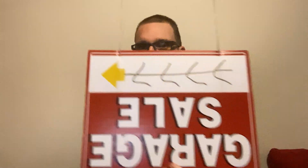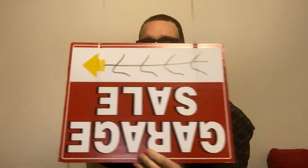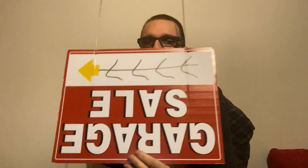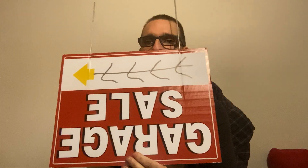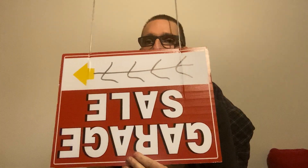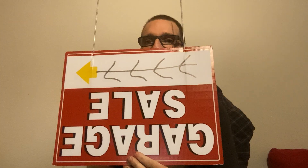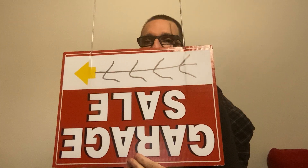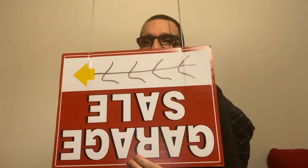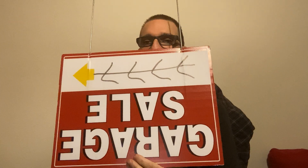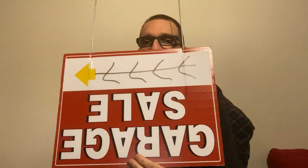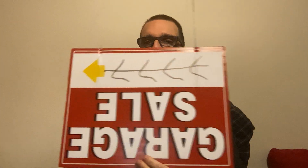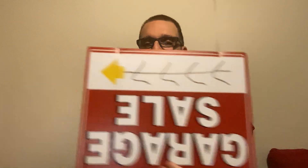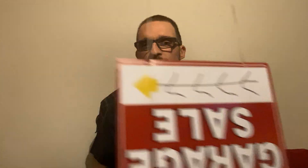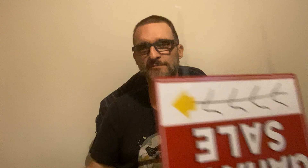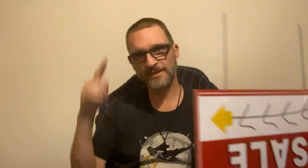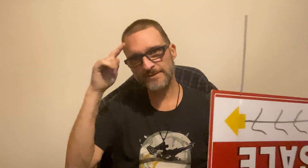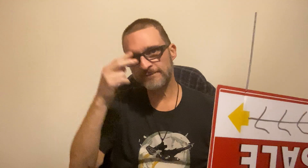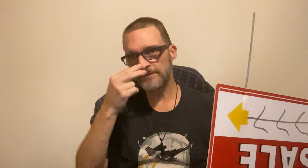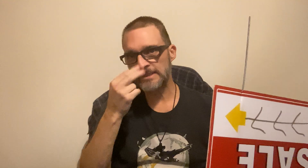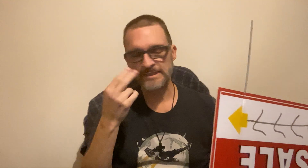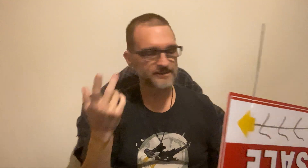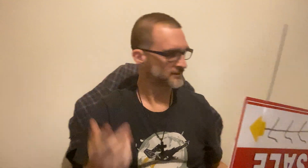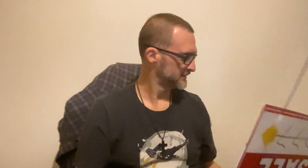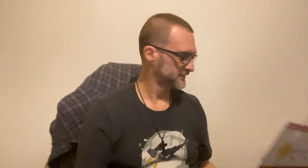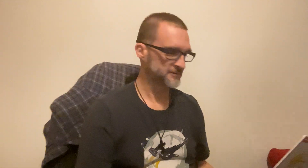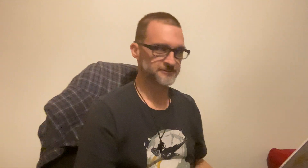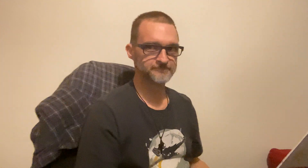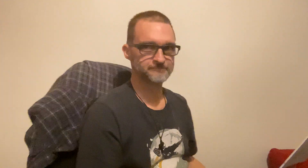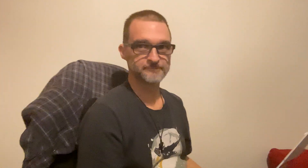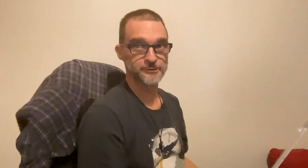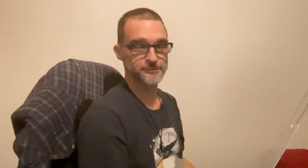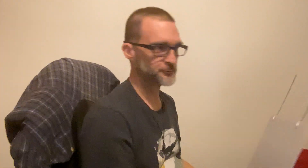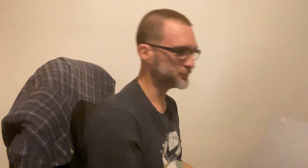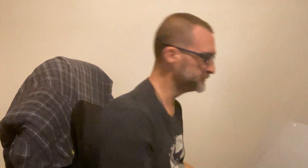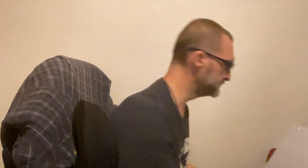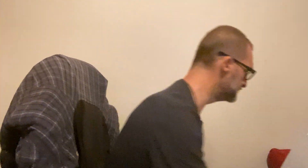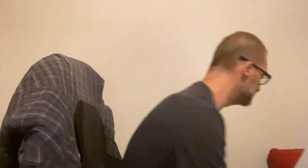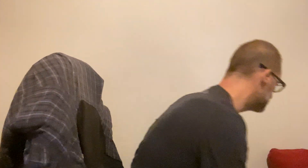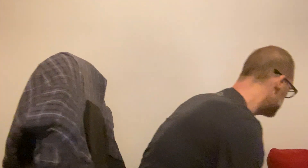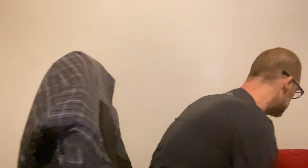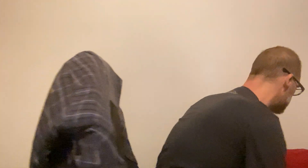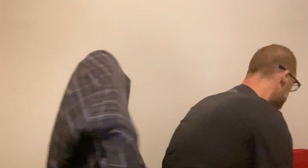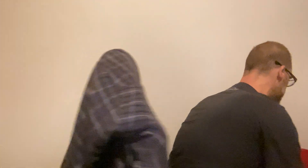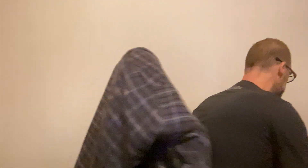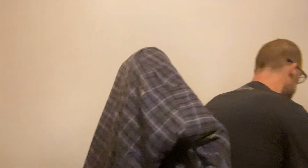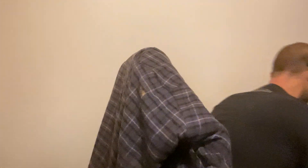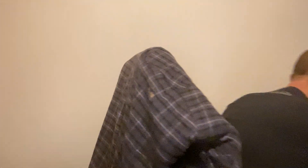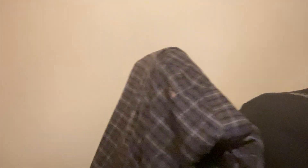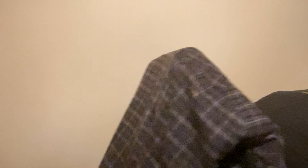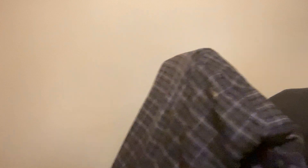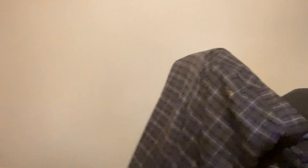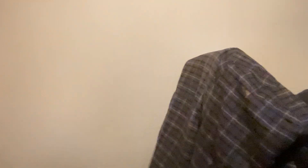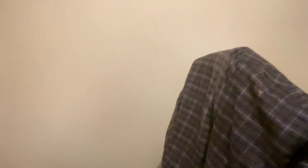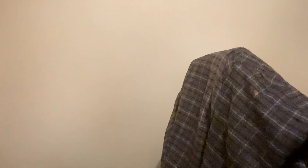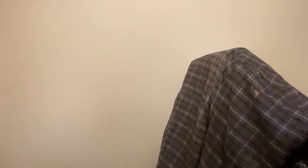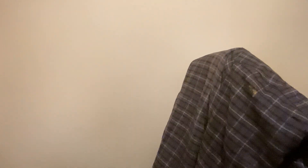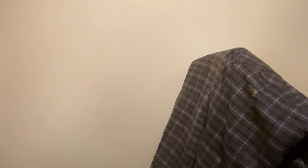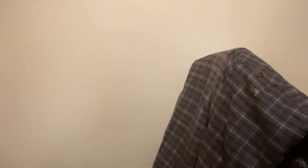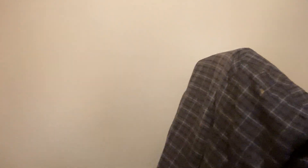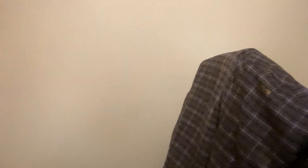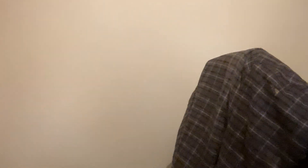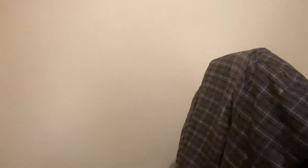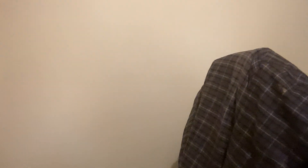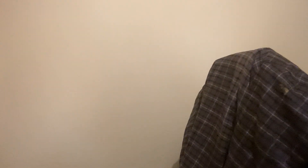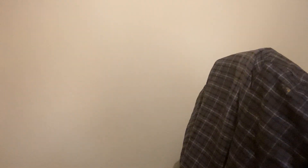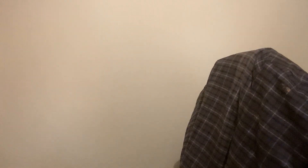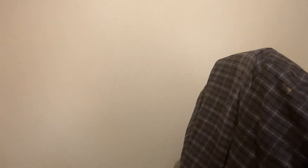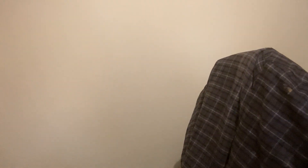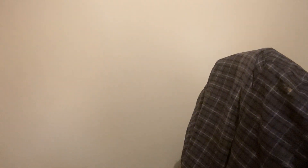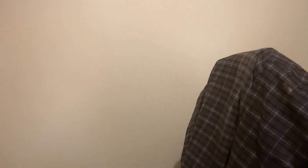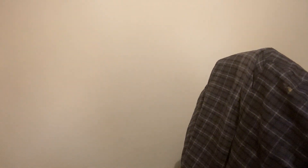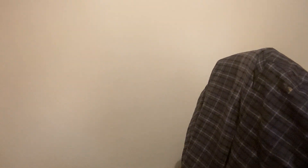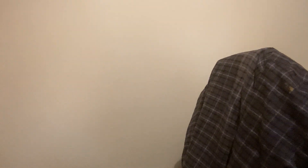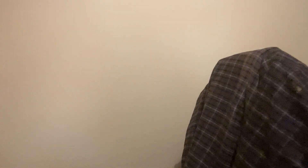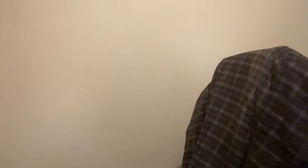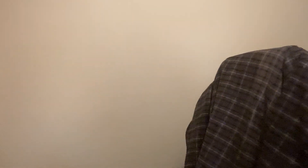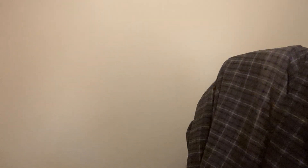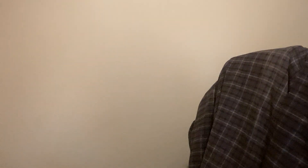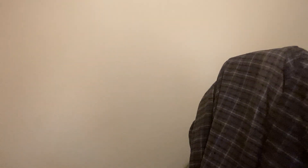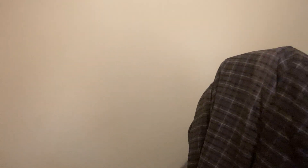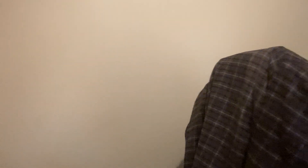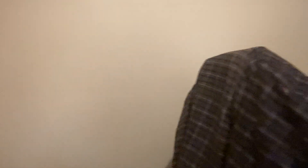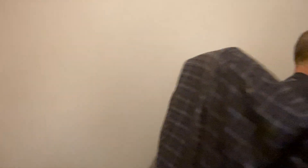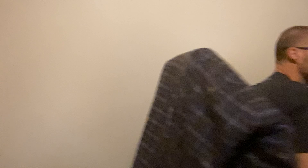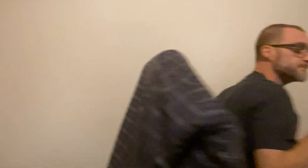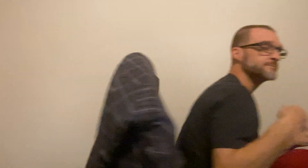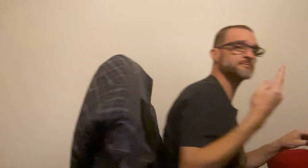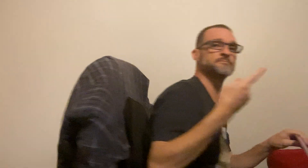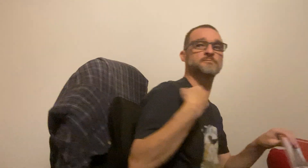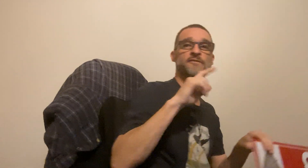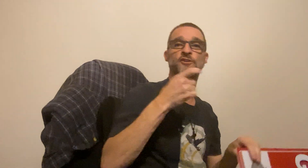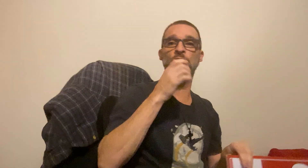*pfft* I just think it's funny.